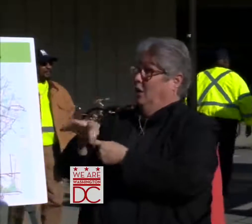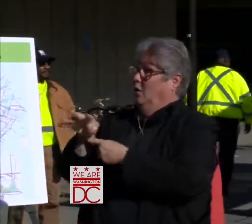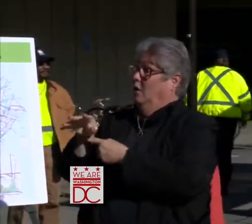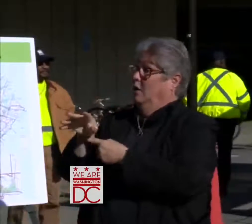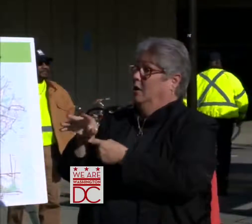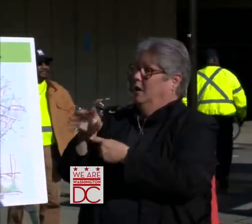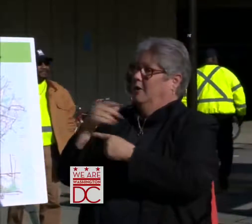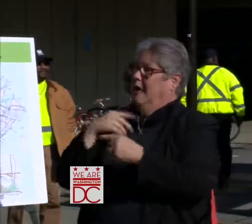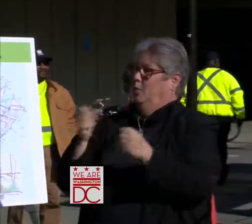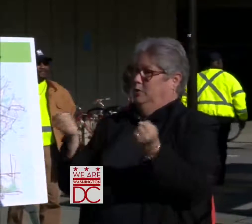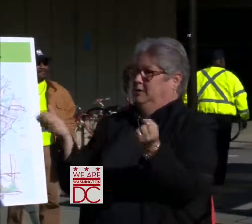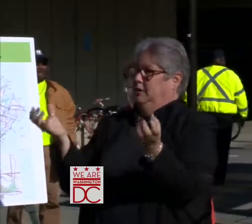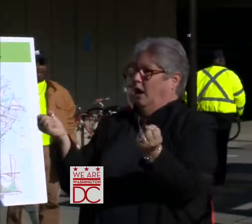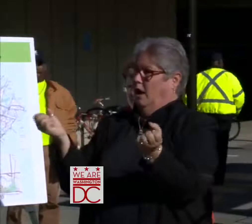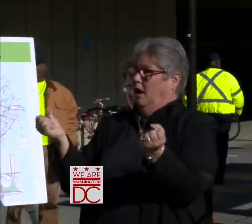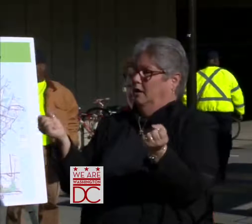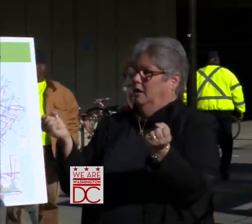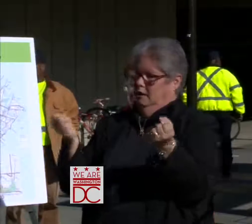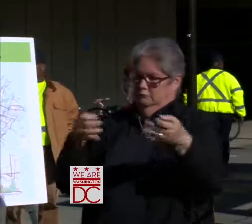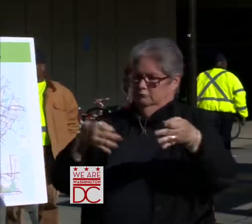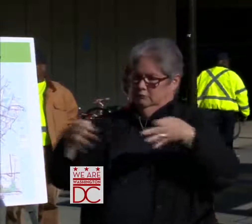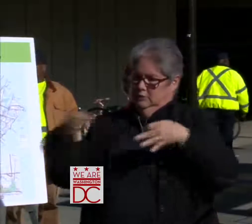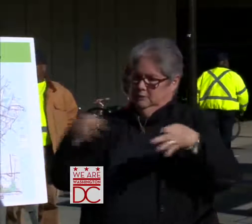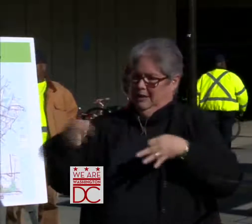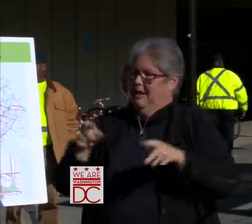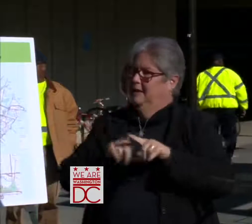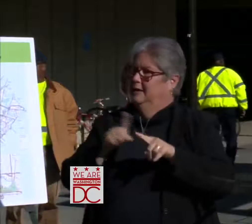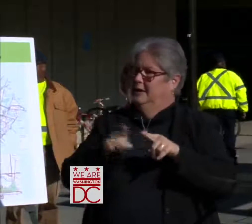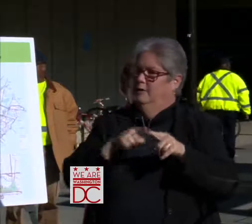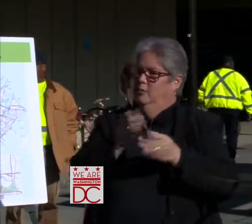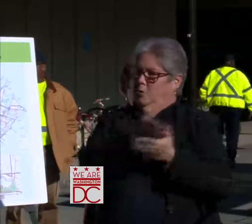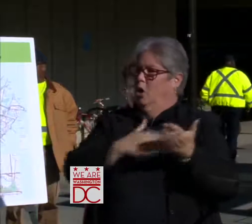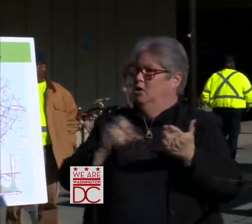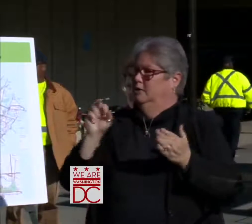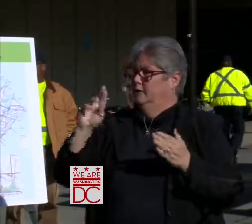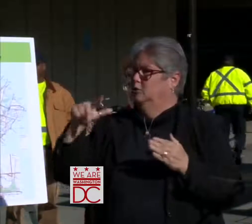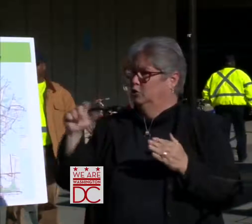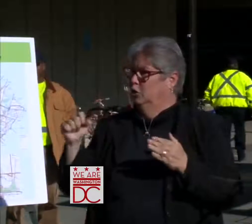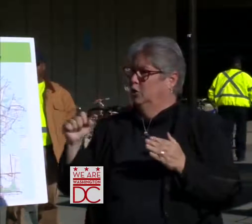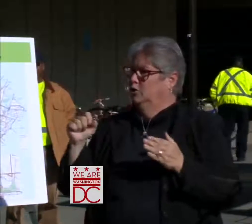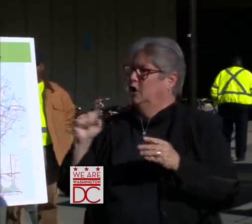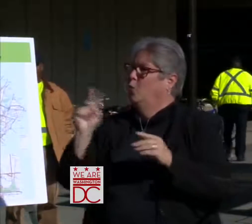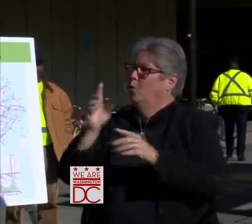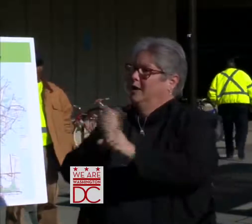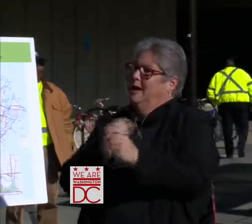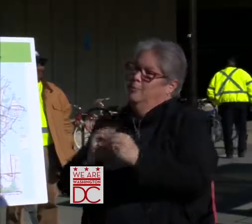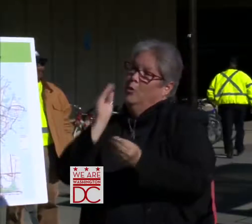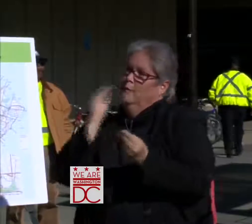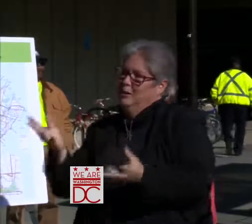THAT WAS SIGNED AND BASICALLY EXPLAINING THE DIFFERENT ASPECTS OF THE SURGE AND WHERE TO GET MORE INFORMATION. MR. WIEDEFELD, I'M A RIDER ON THIS BUS.